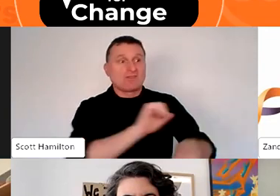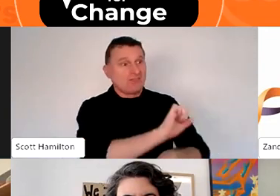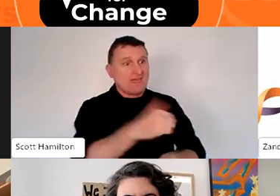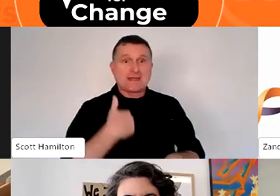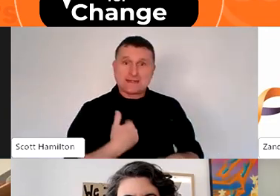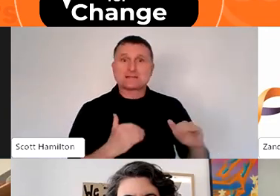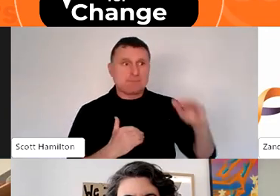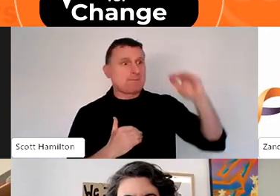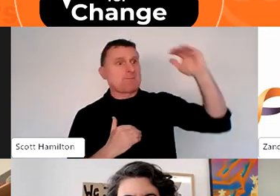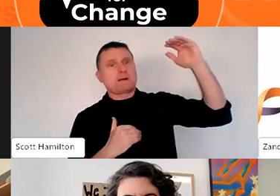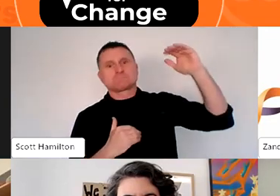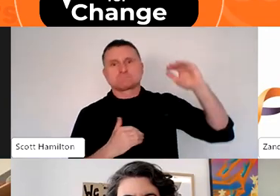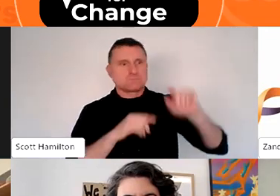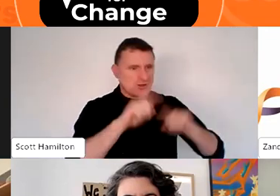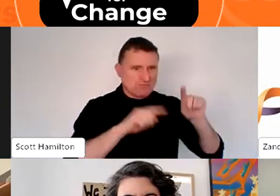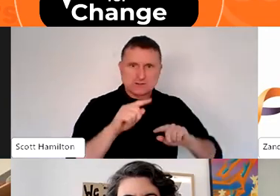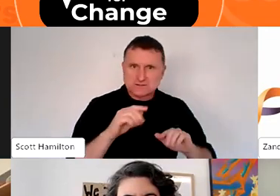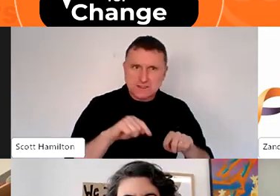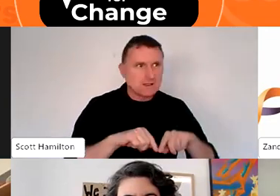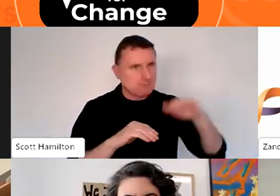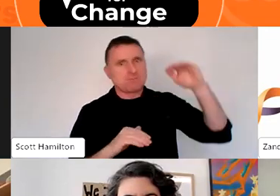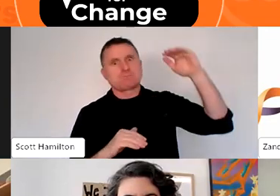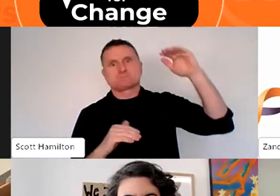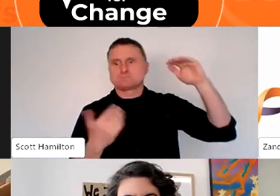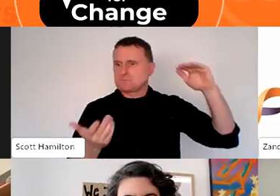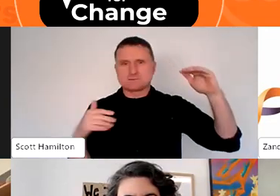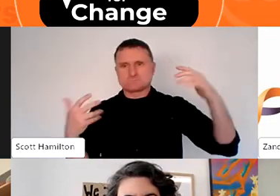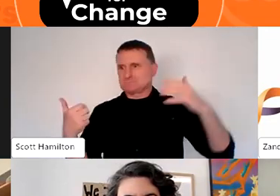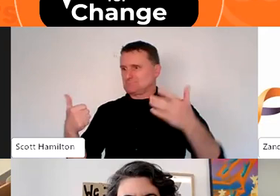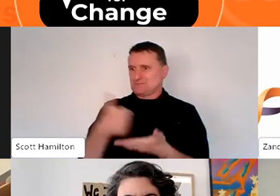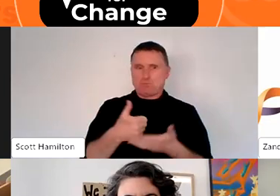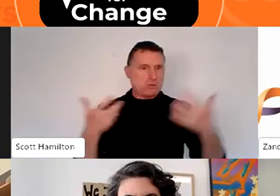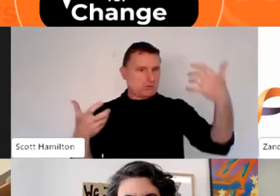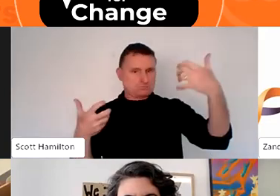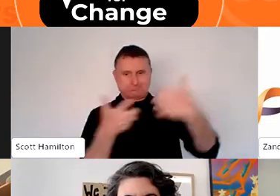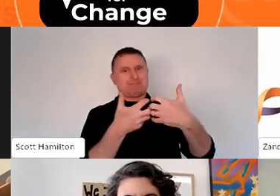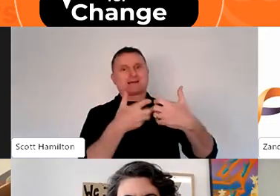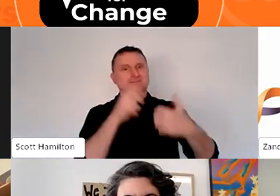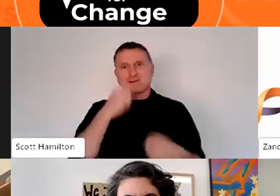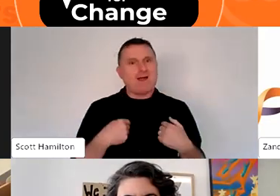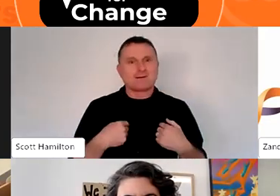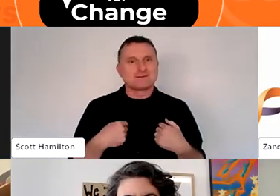the diversity is getting greater, it's just not being pushed through,